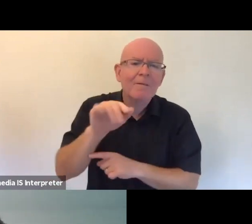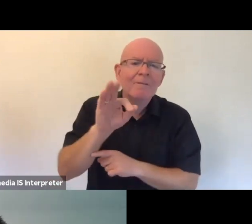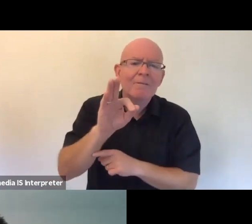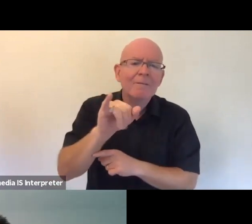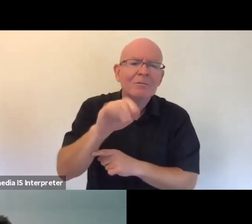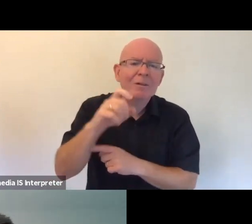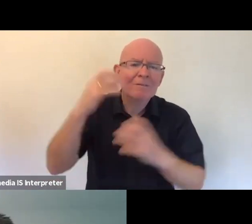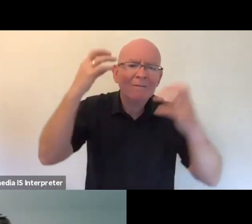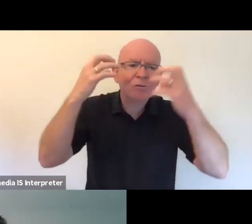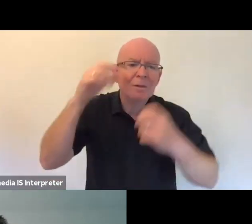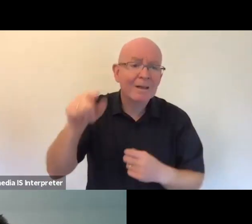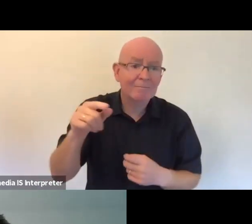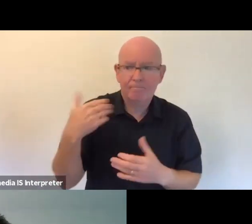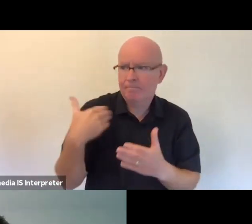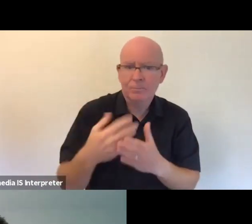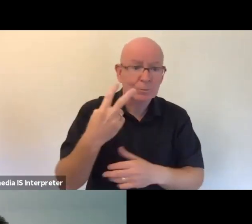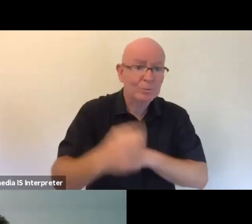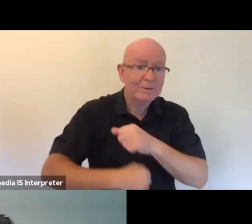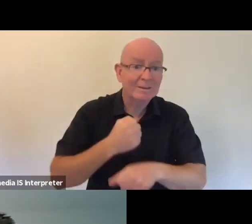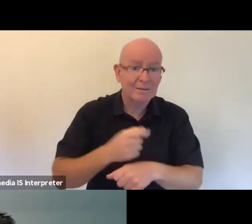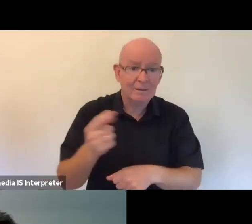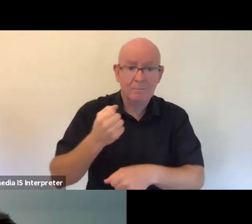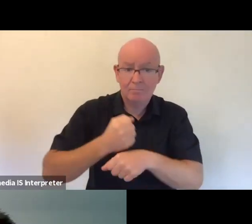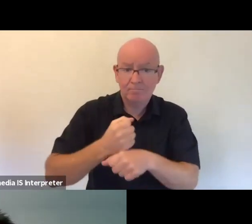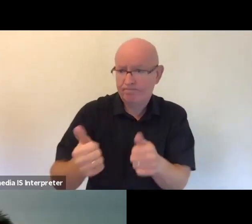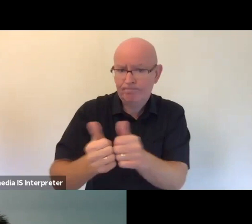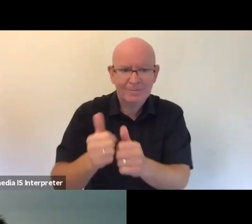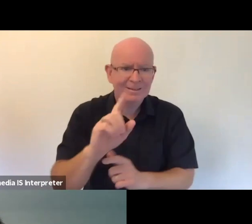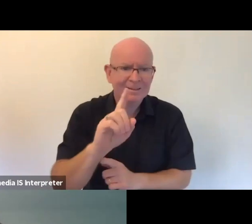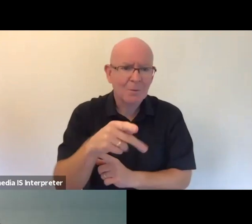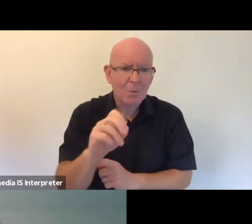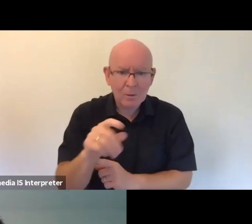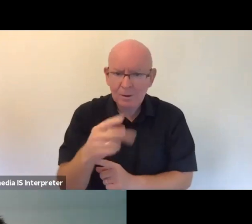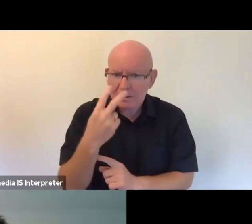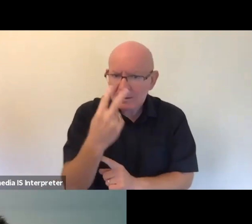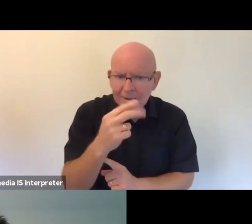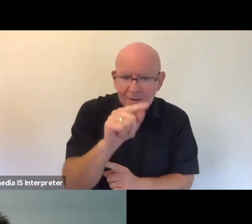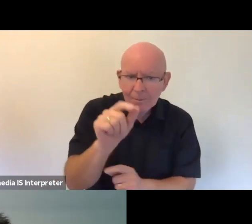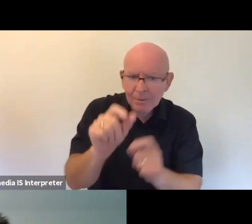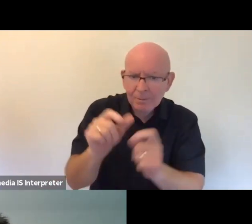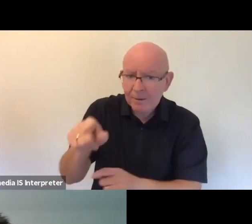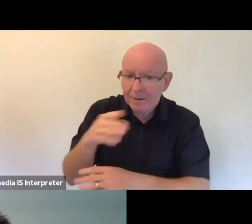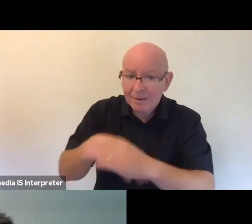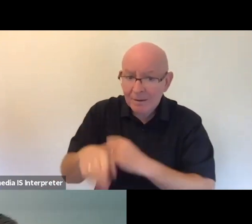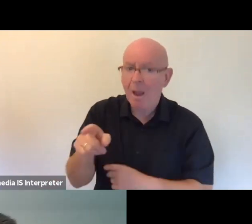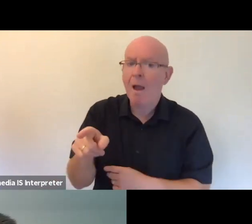as well as, opening bank accounts and telephone lines. So that the person doesn’t get bored